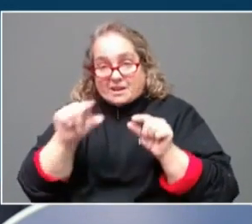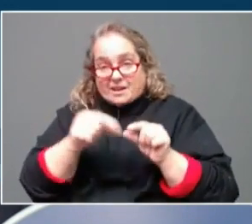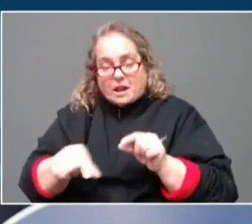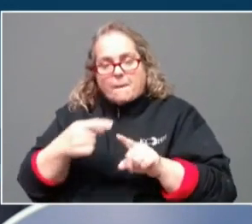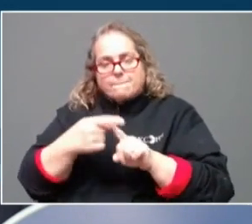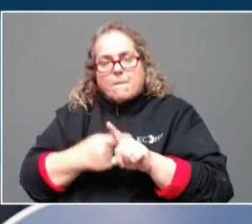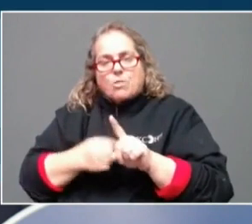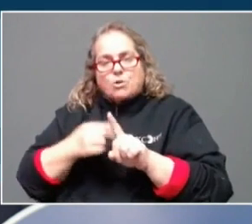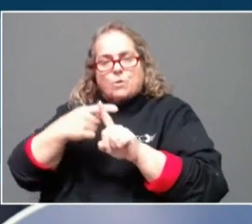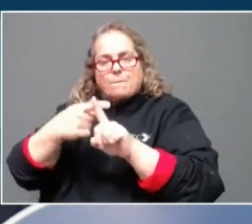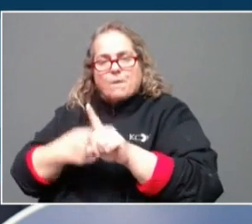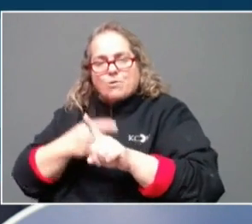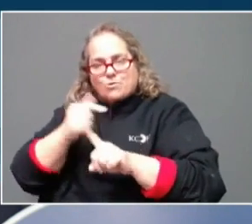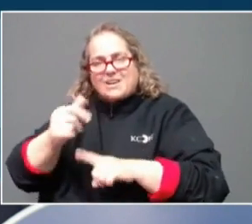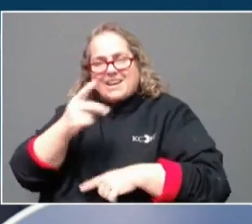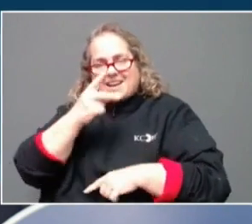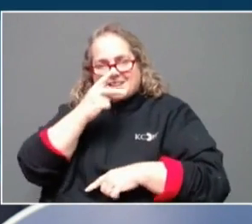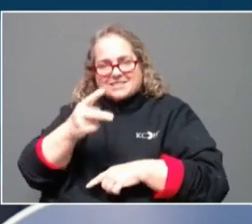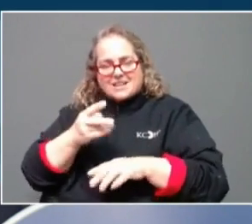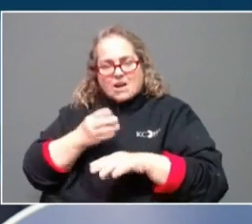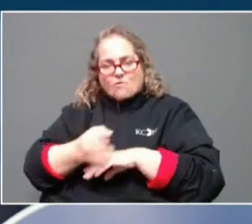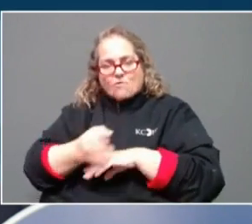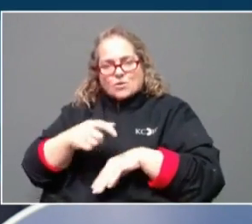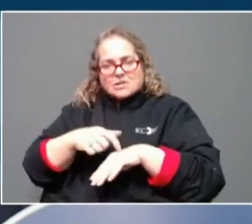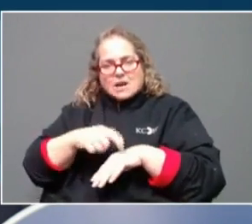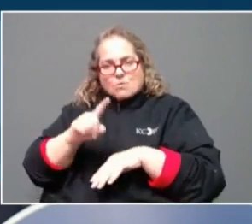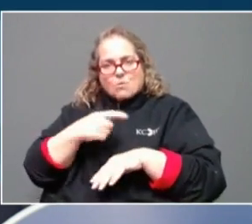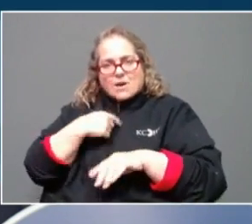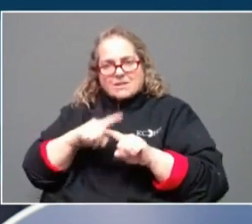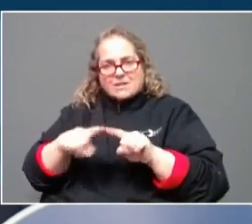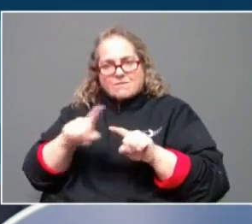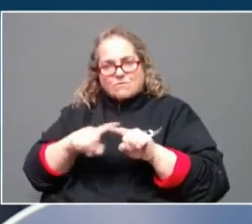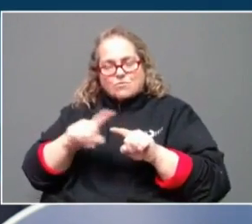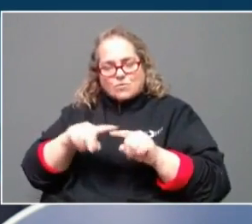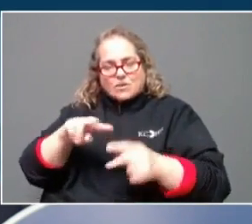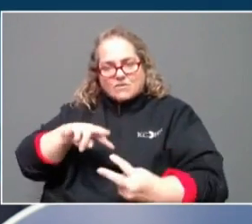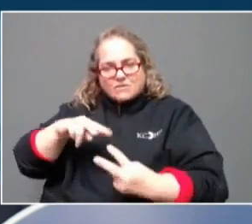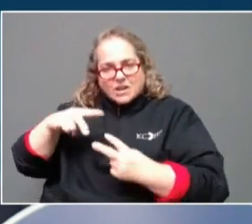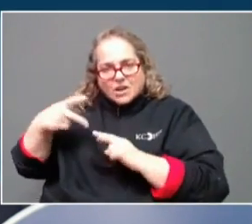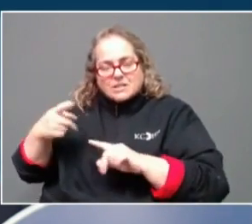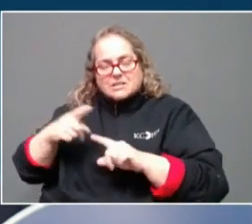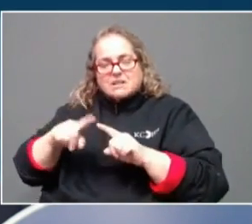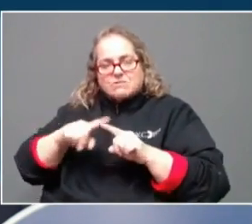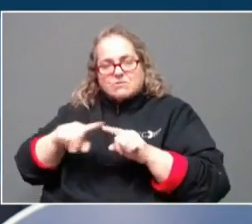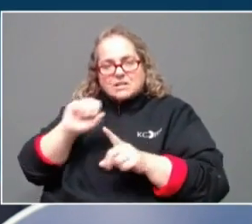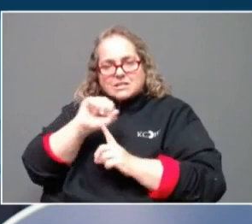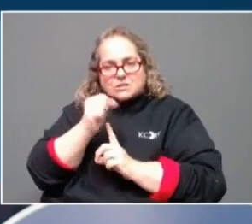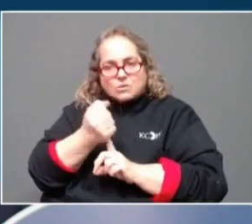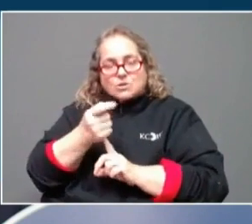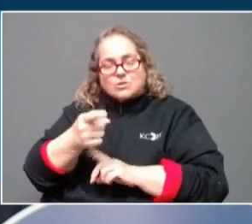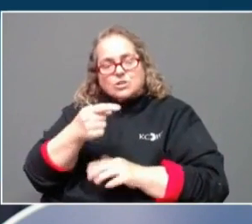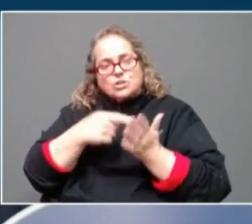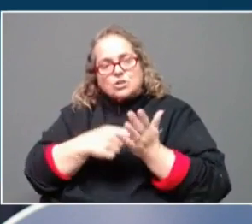journey over time as we have different variants in different situations and this just shows how well does vaccination protects you against